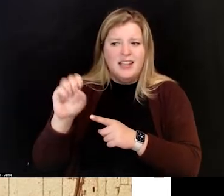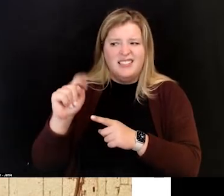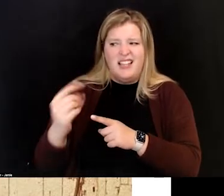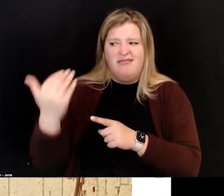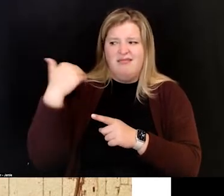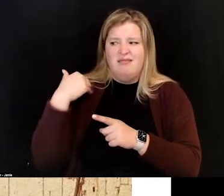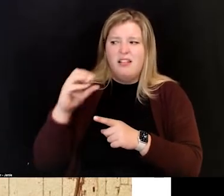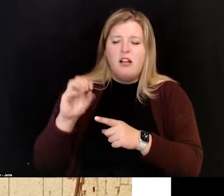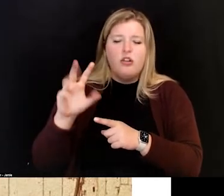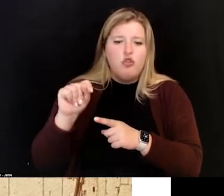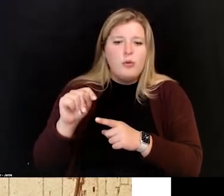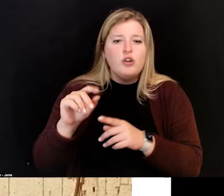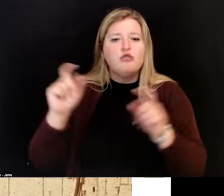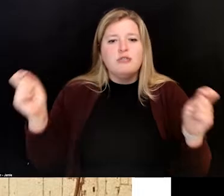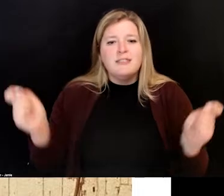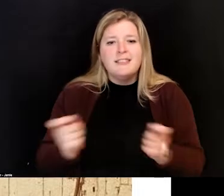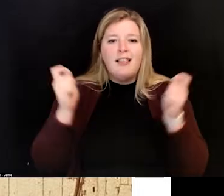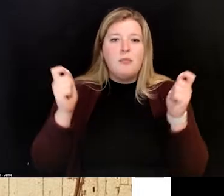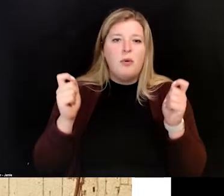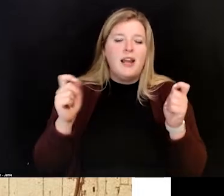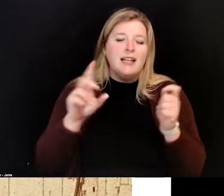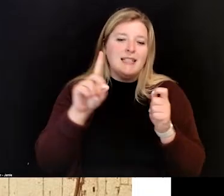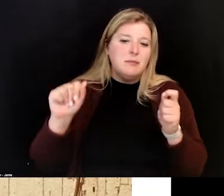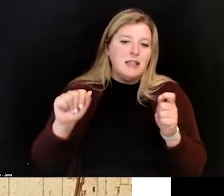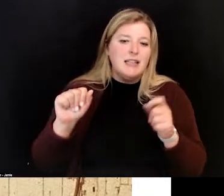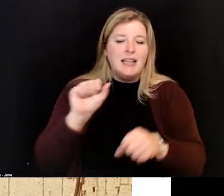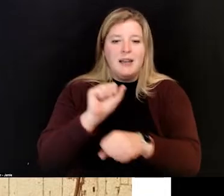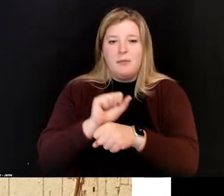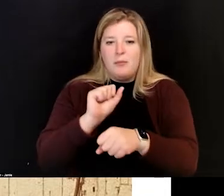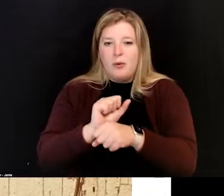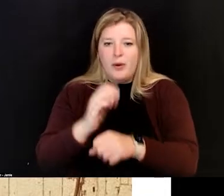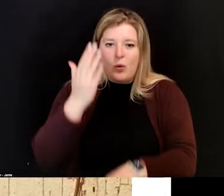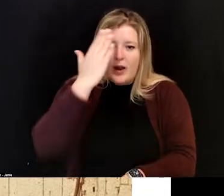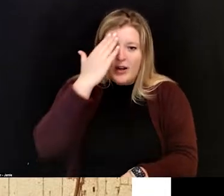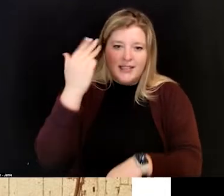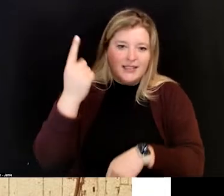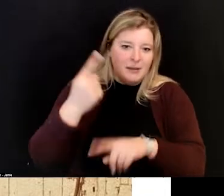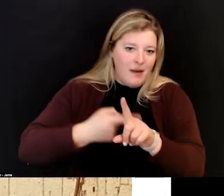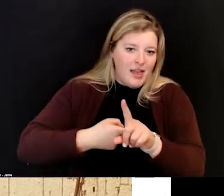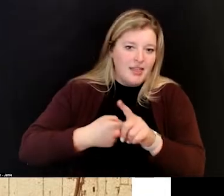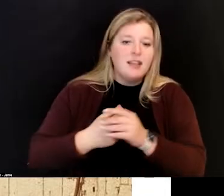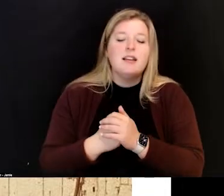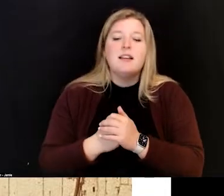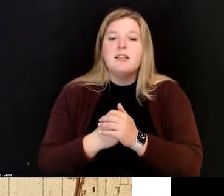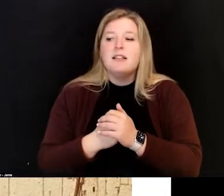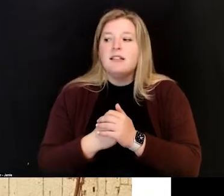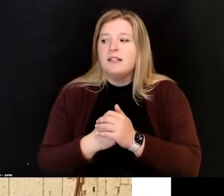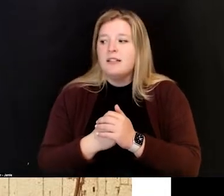to celebrate Disability Employment Awareness Month. And so in this case, I have an image